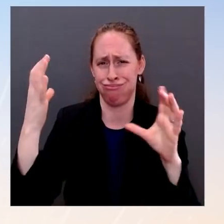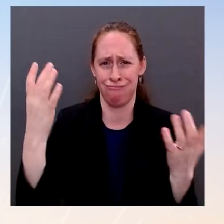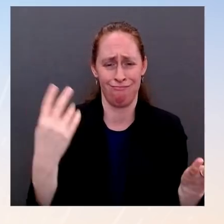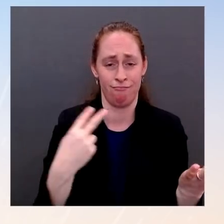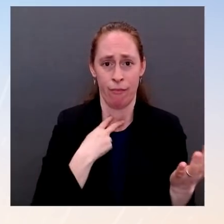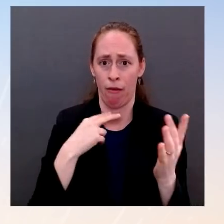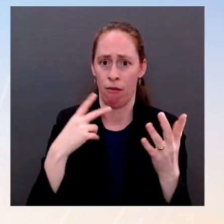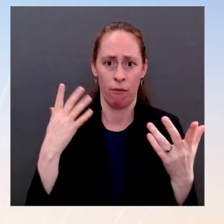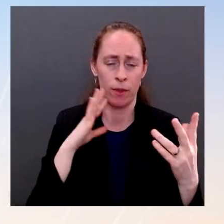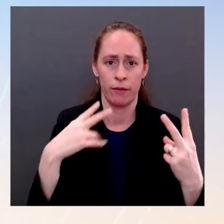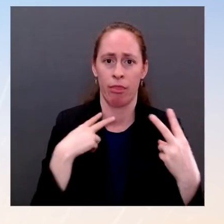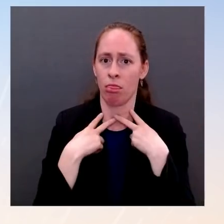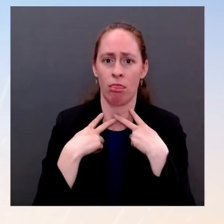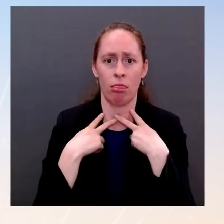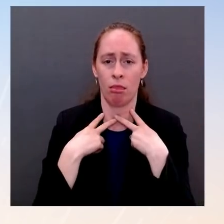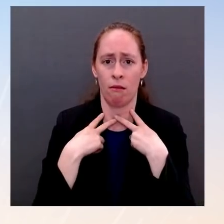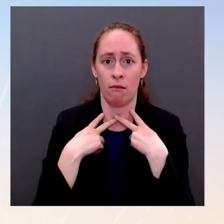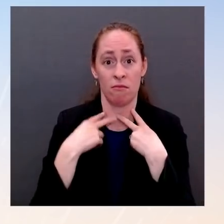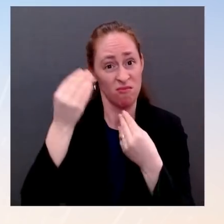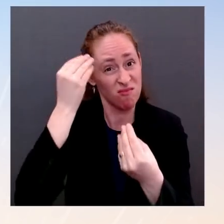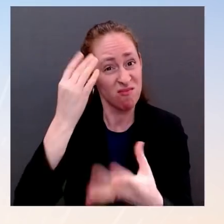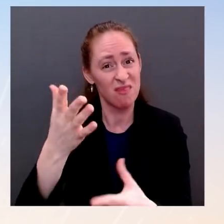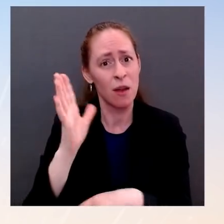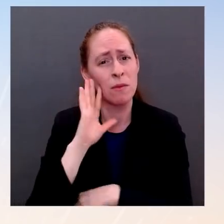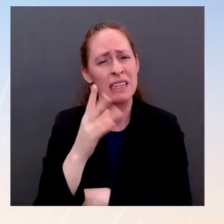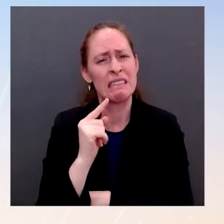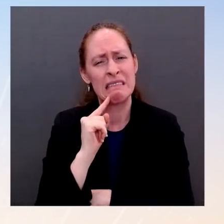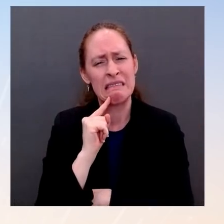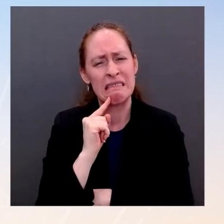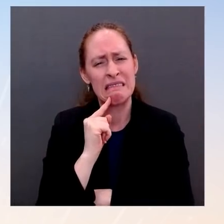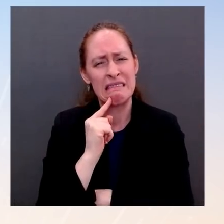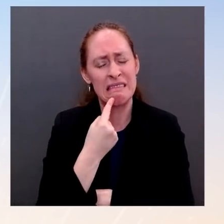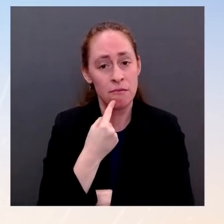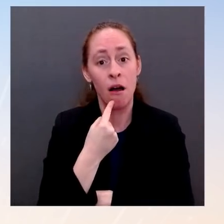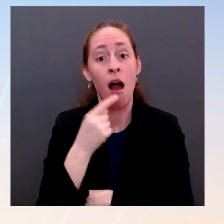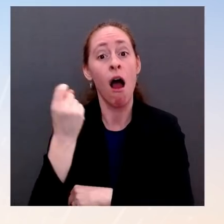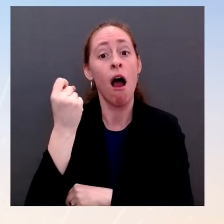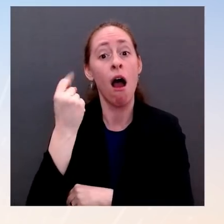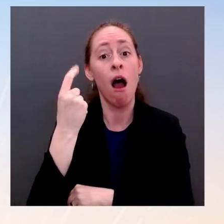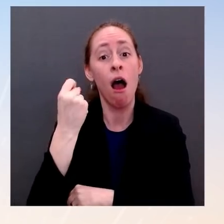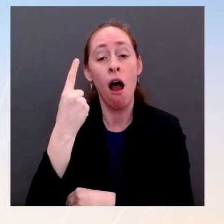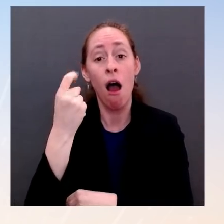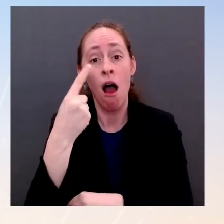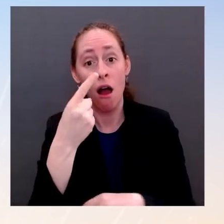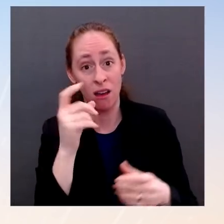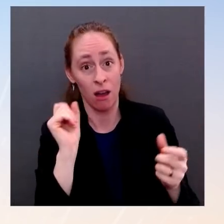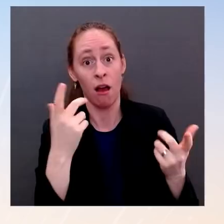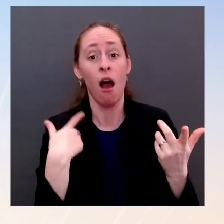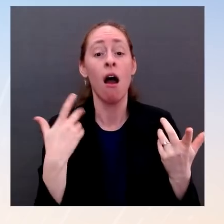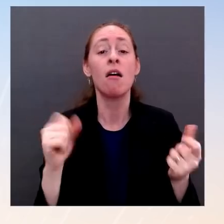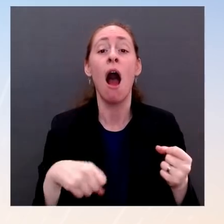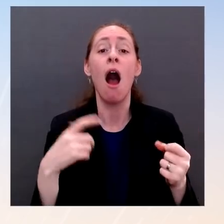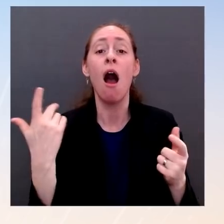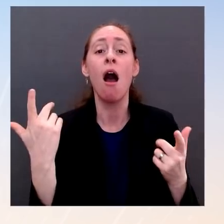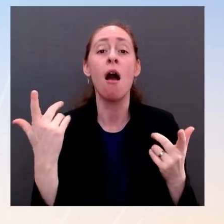or de-escalation, depending on how Putin responds. And they're responsible to avoid targeting the Russian people